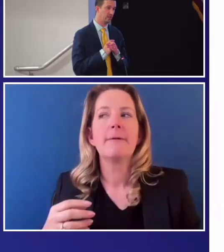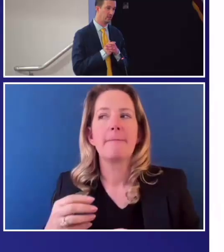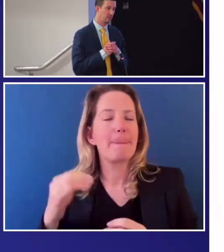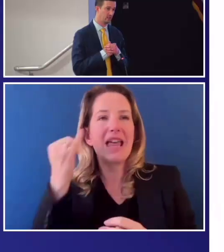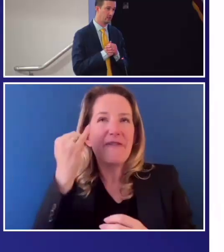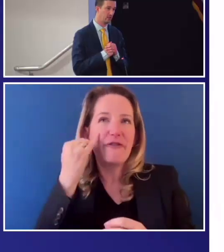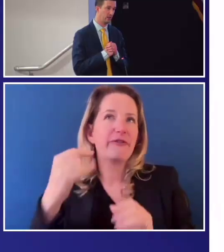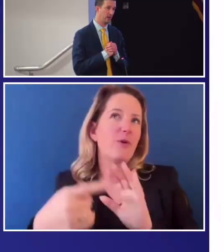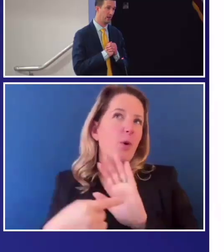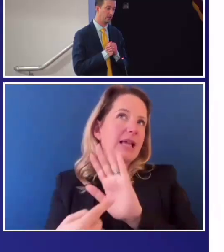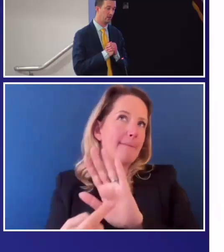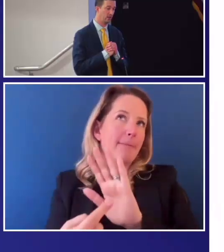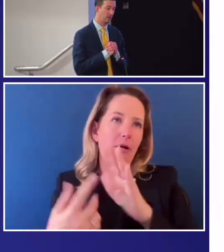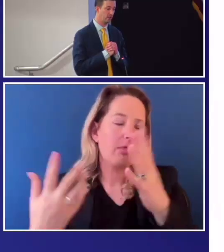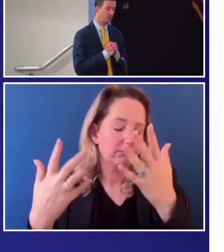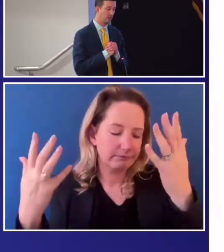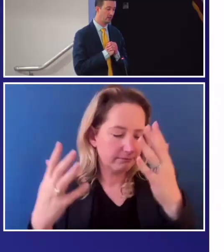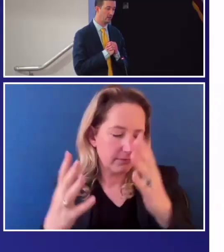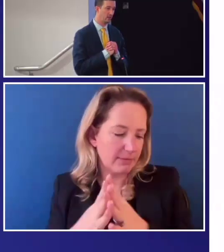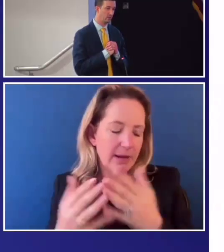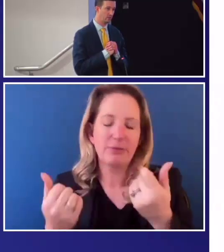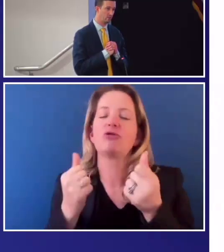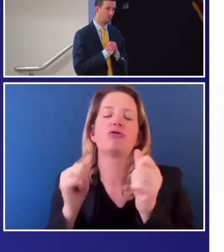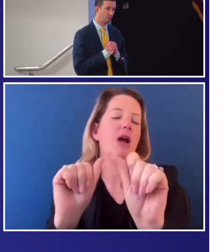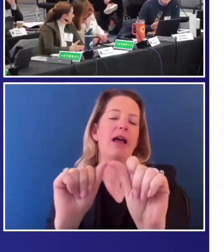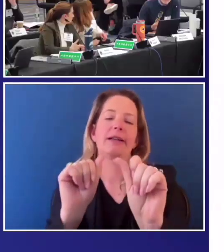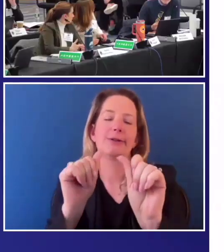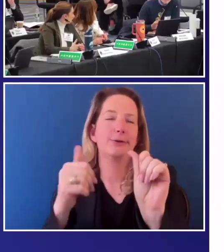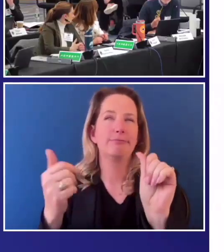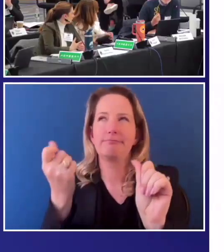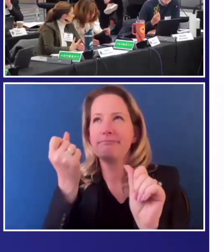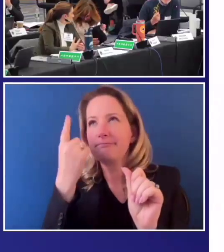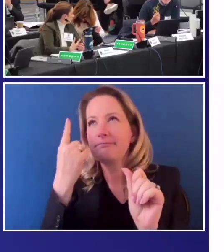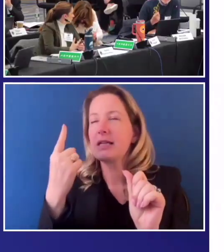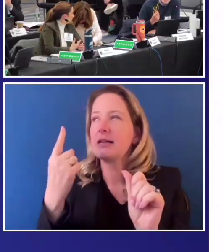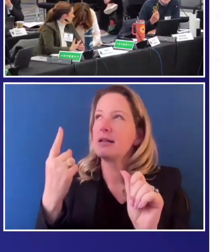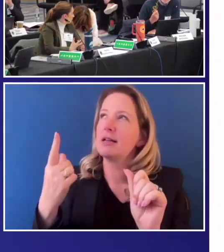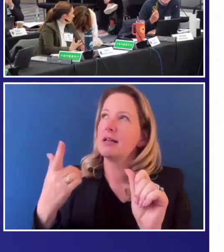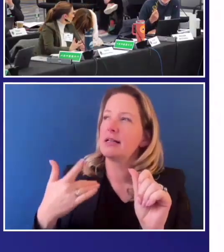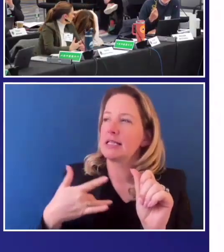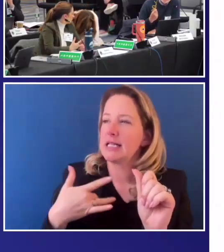for example, a, you know, I'm just trying to get a sense of when you